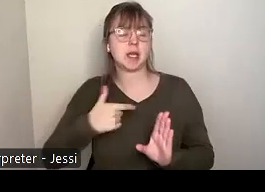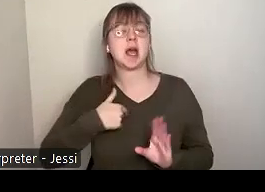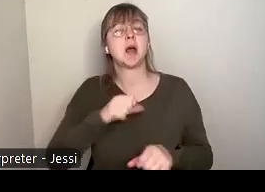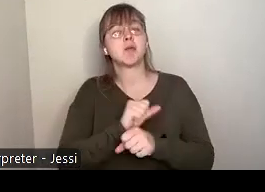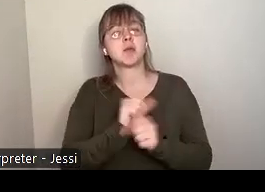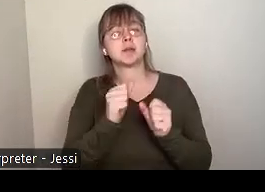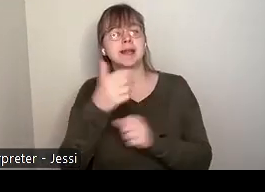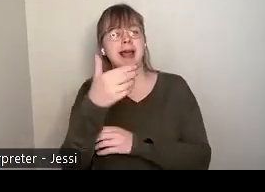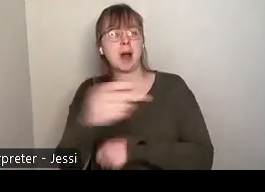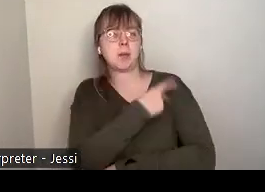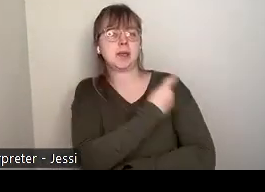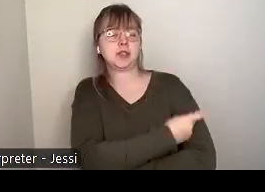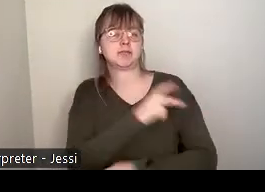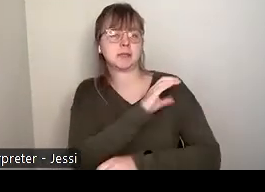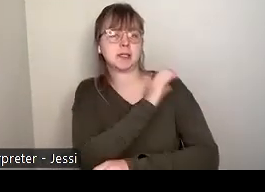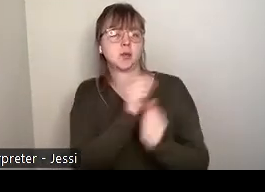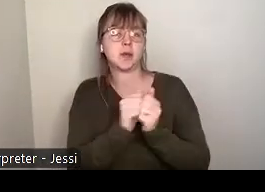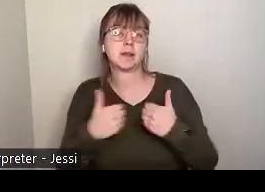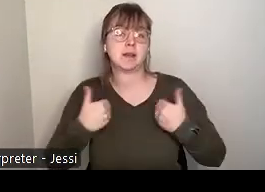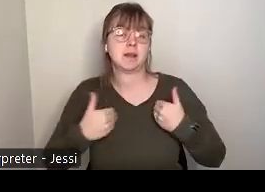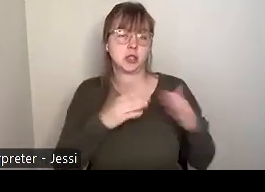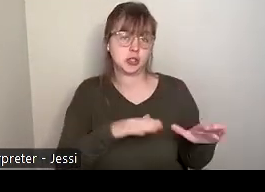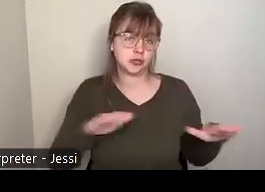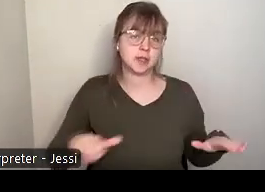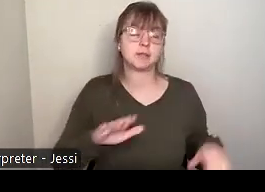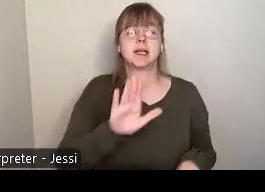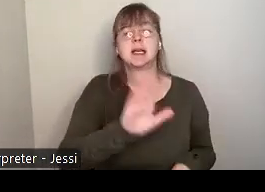their families and some of our caregiver programs that Dr Malcolm mentioned and I'm